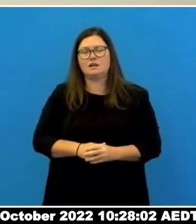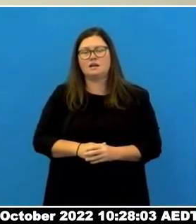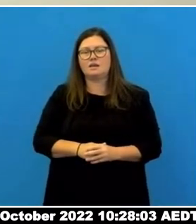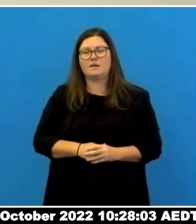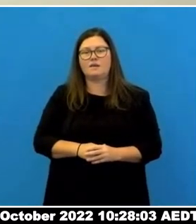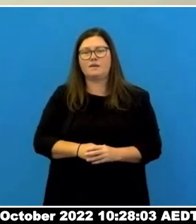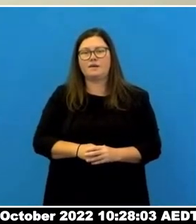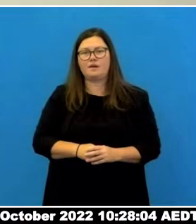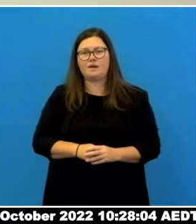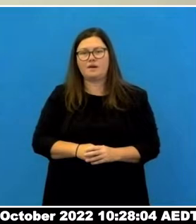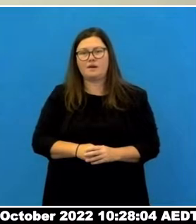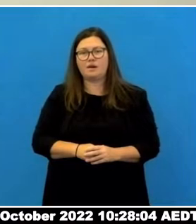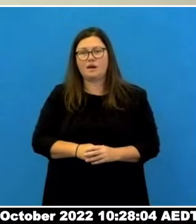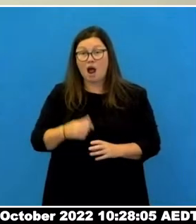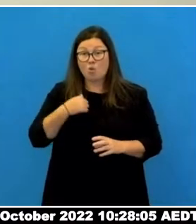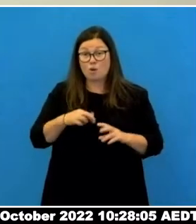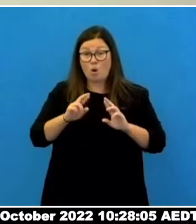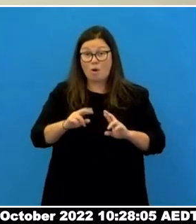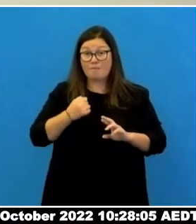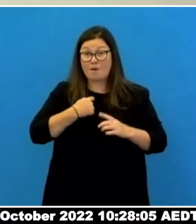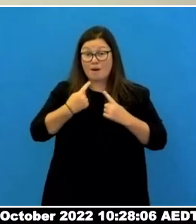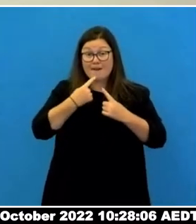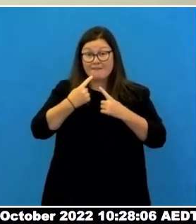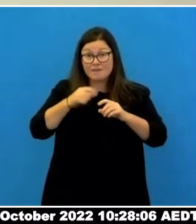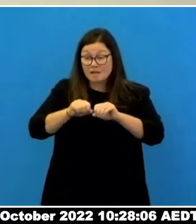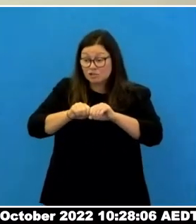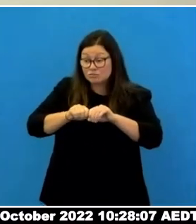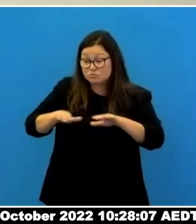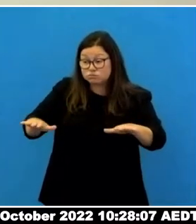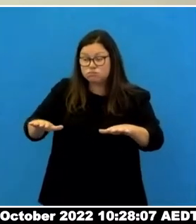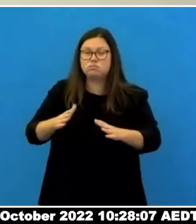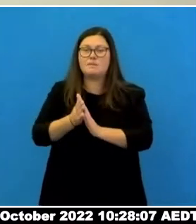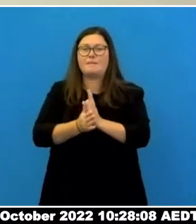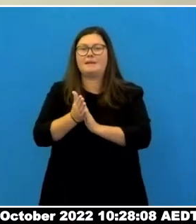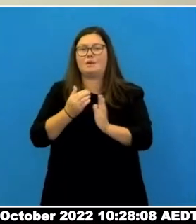about issues that confront people in a very real and lived experience way.